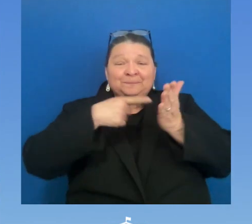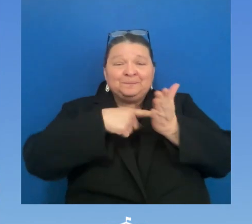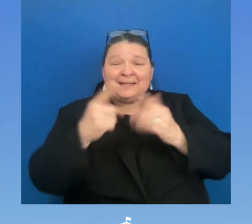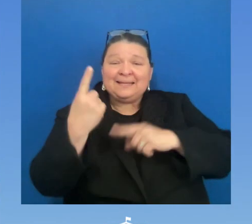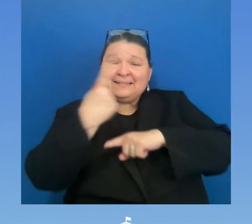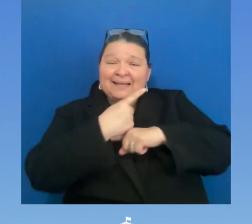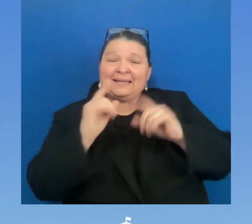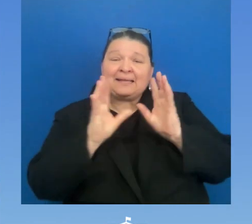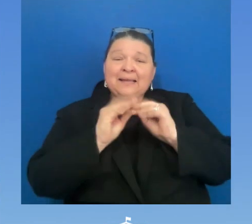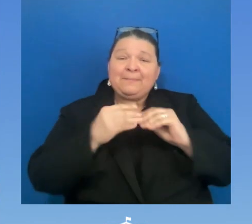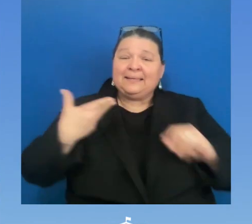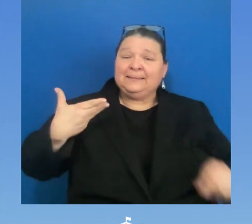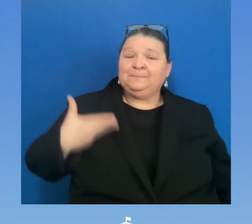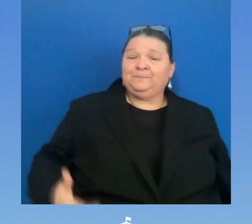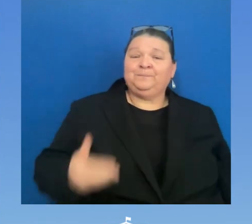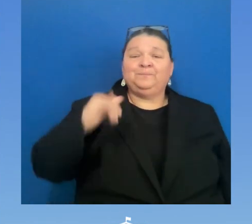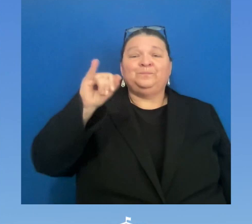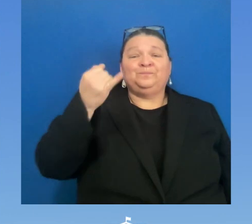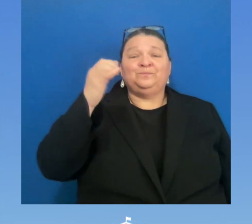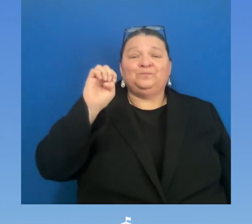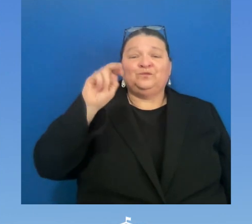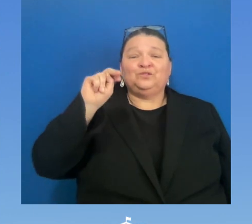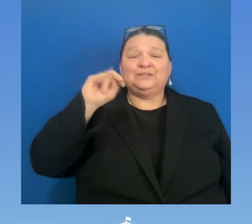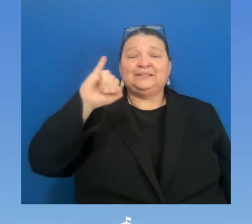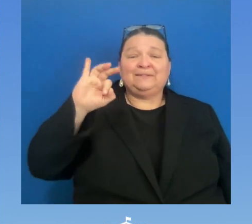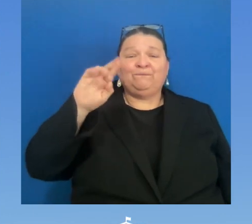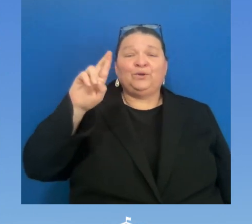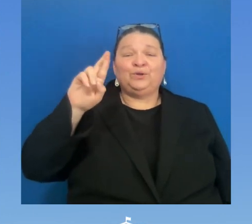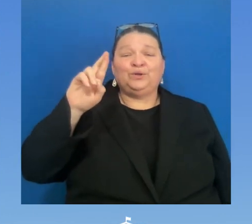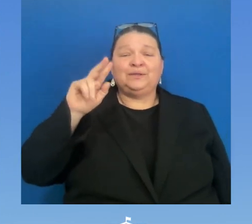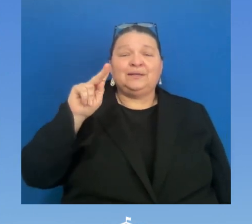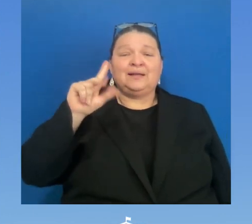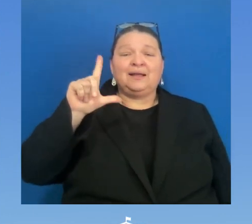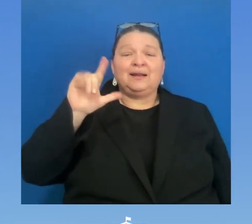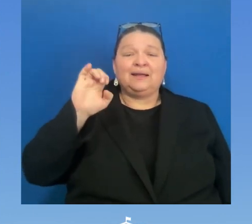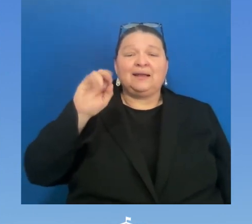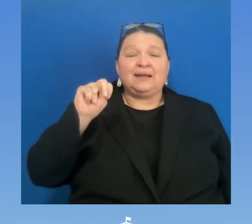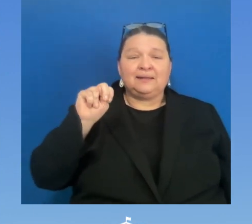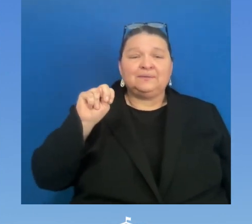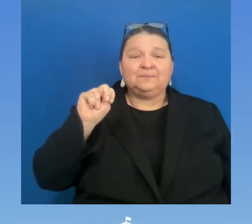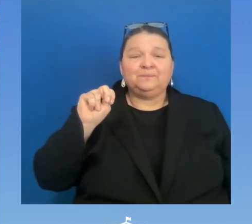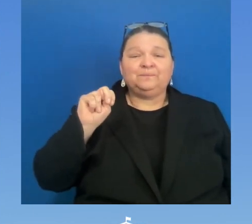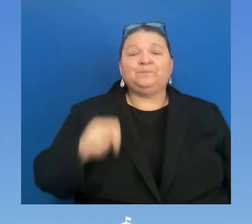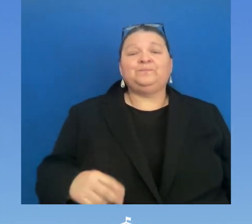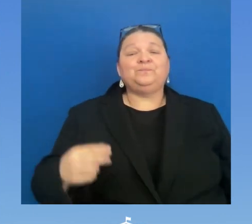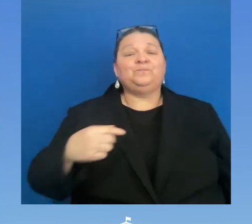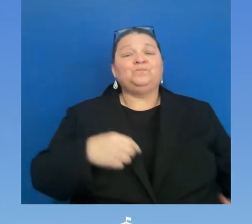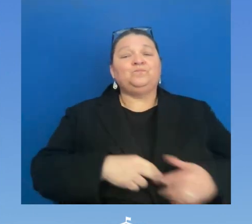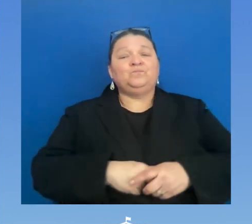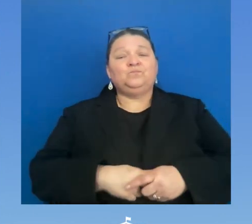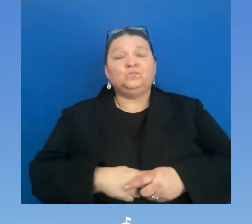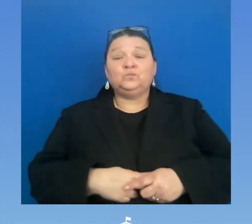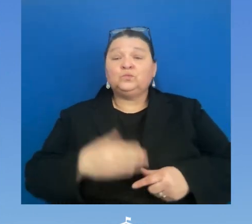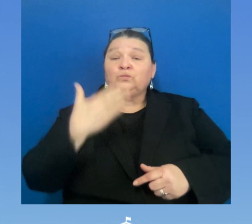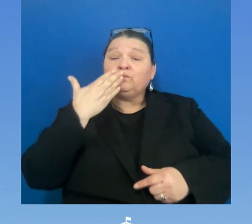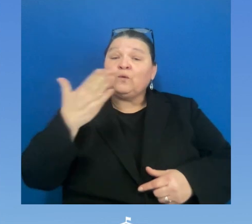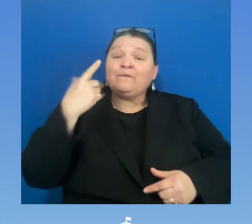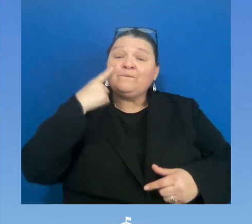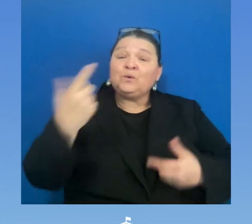of the White House Gender Policy Council. Thank you to all of you who've joined us here today and thank you to all of you who are tuning in